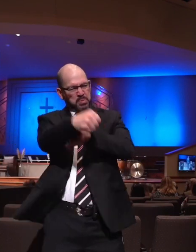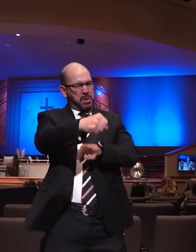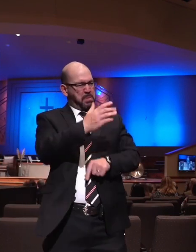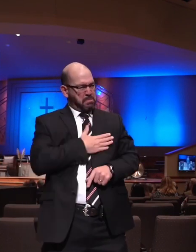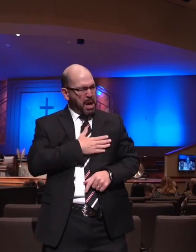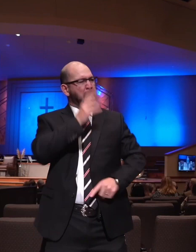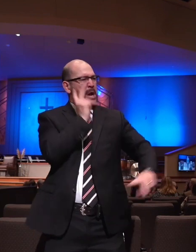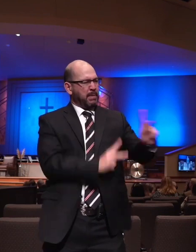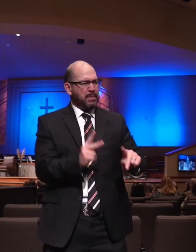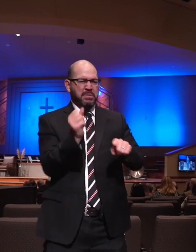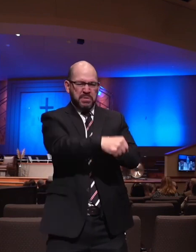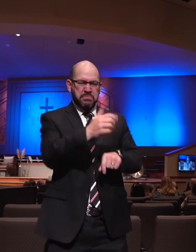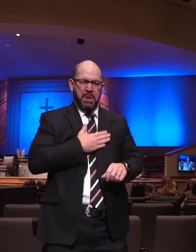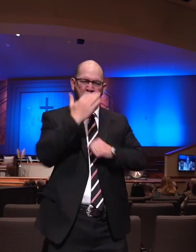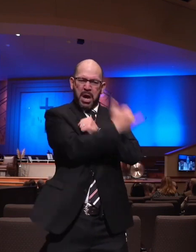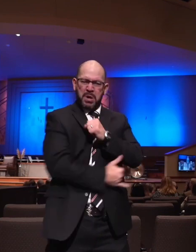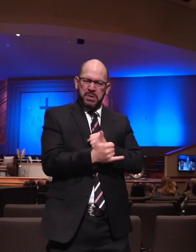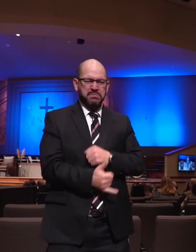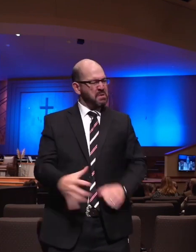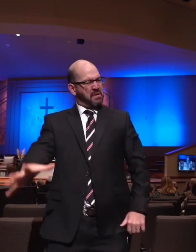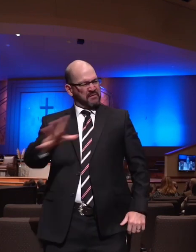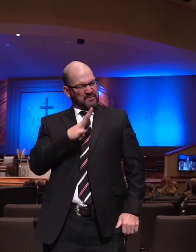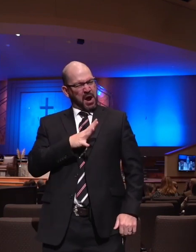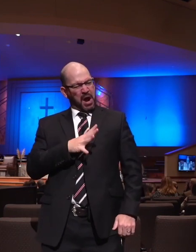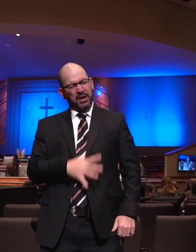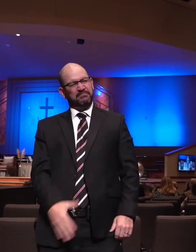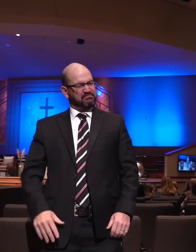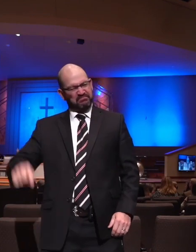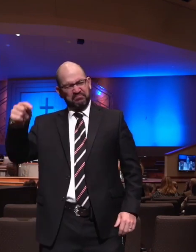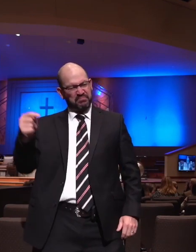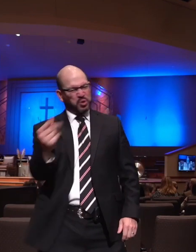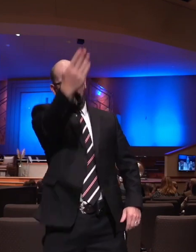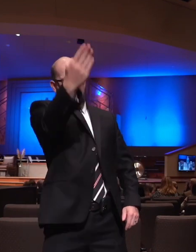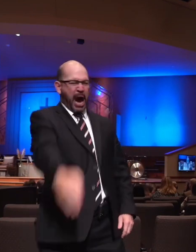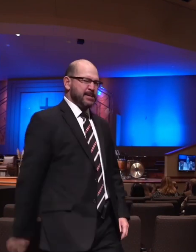taking me and pulling me away from my parents good I am so glad Naaman's got